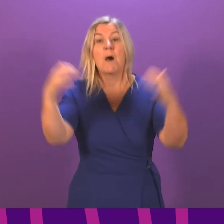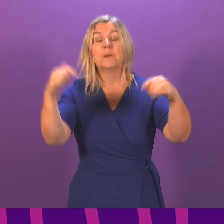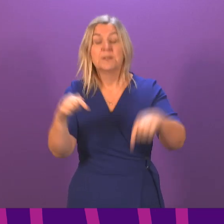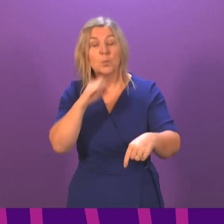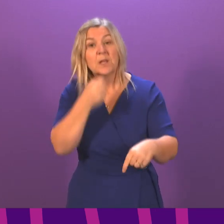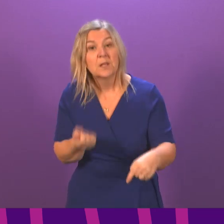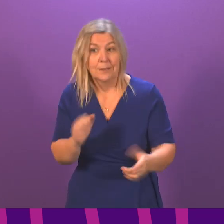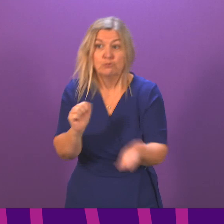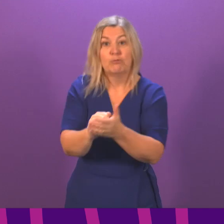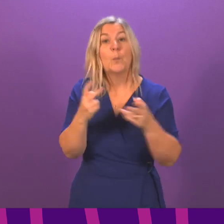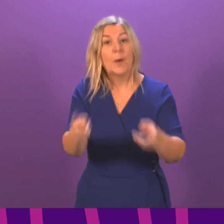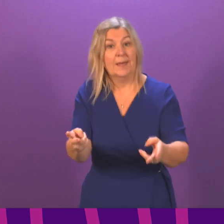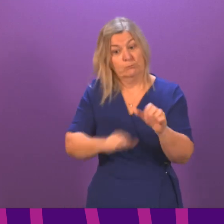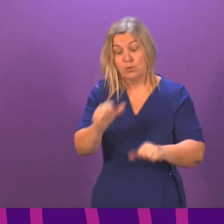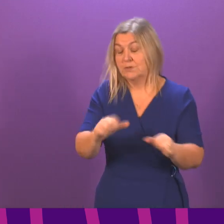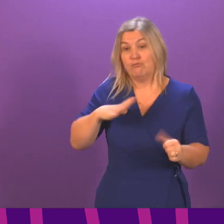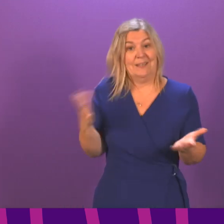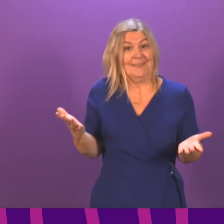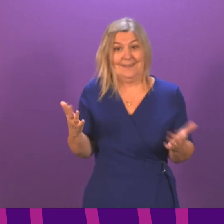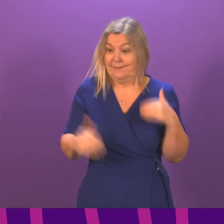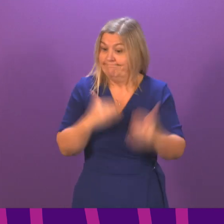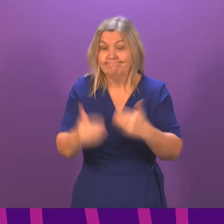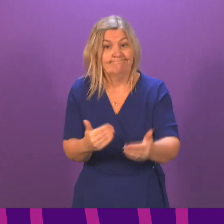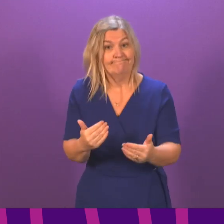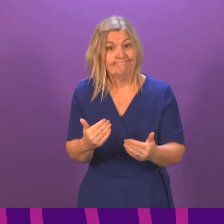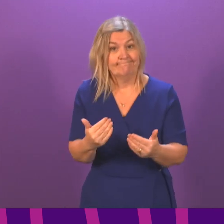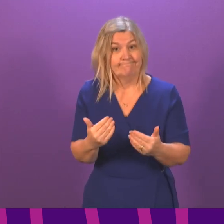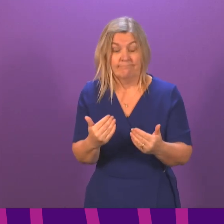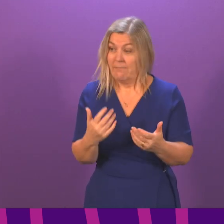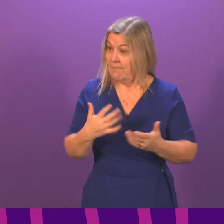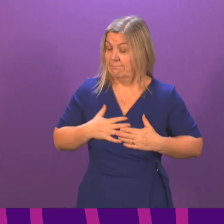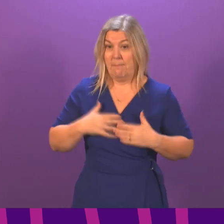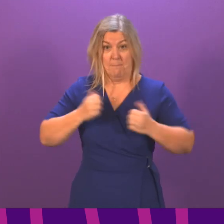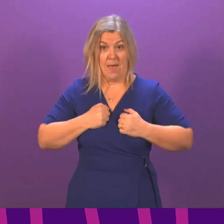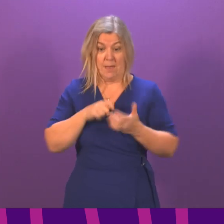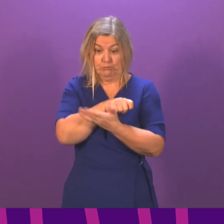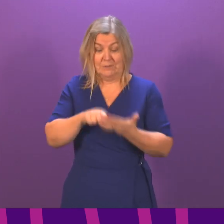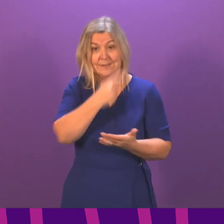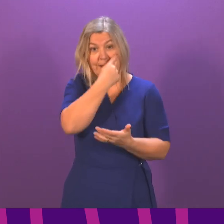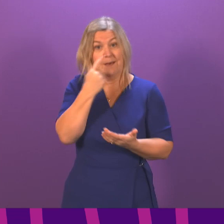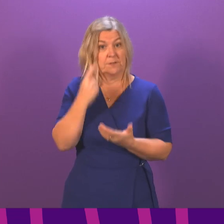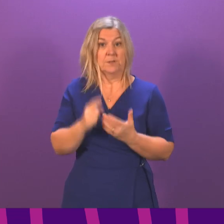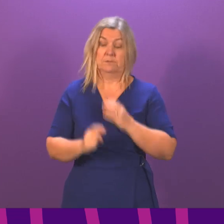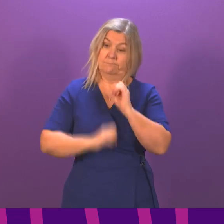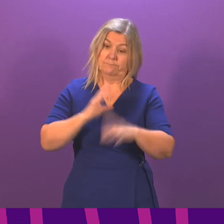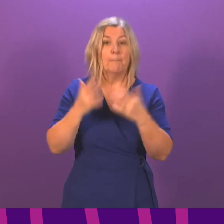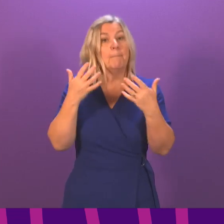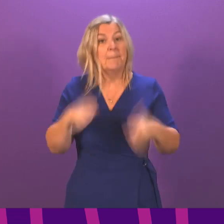For my part, I have given my written evidence to the committee. I have not yet been invited